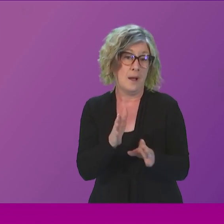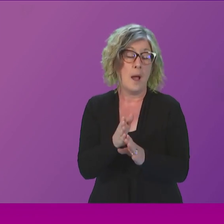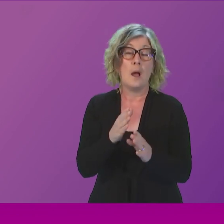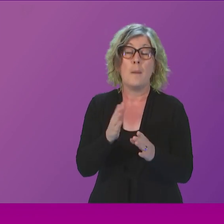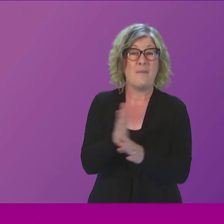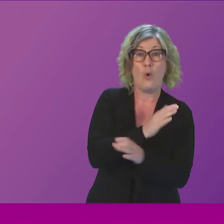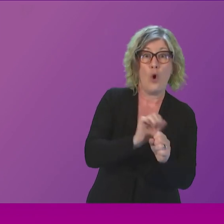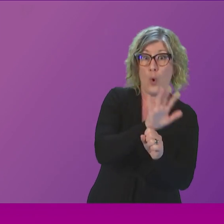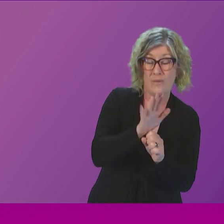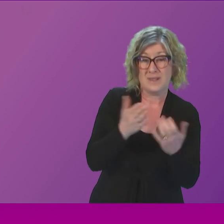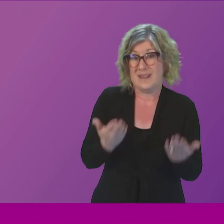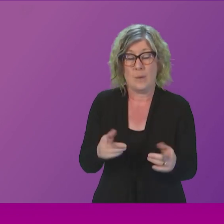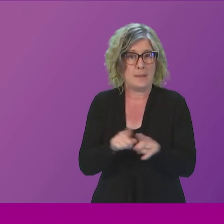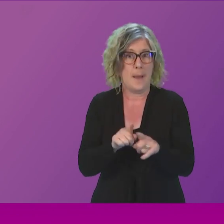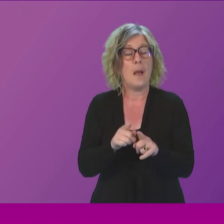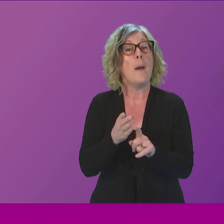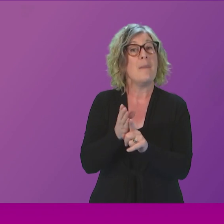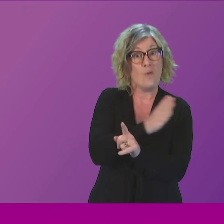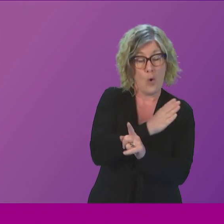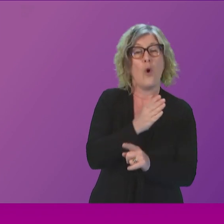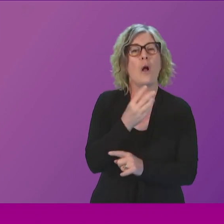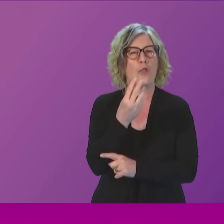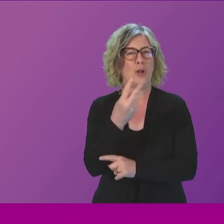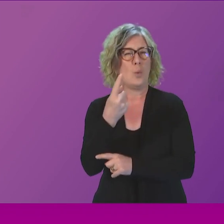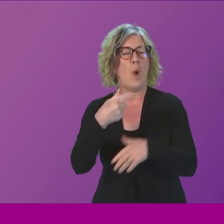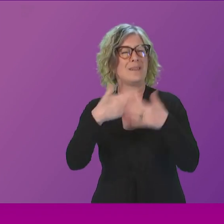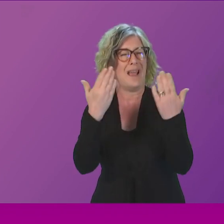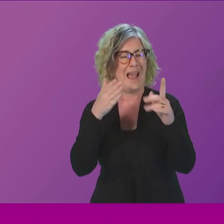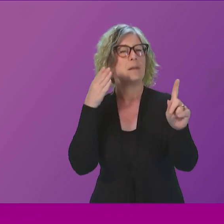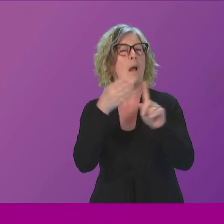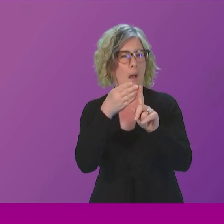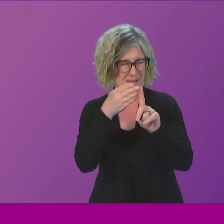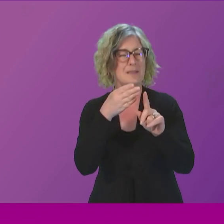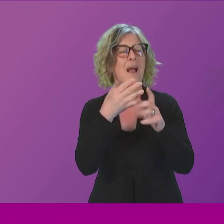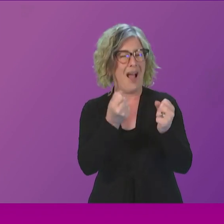We had been achieving the 31-day target with consistency, but there are challenges because